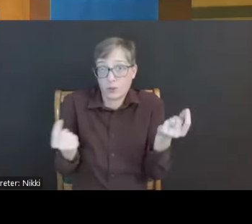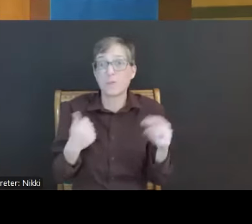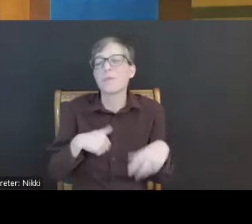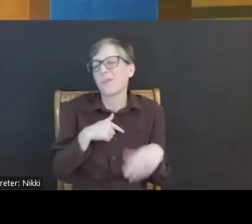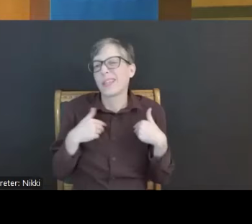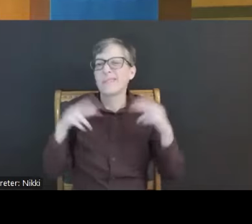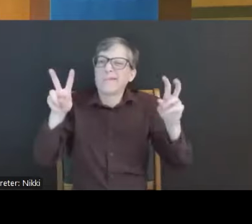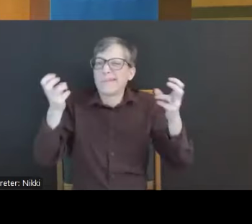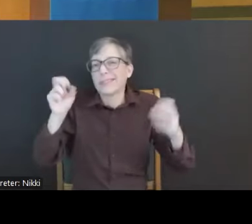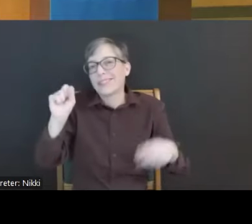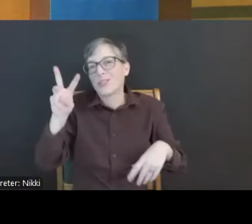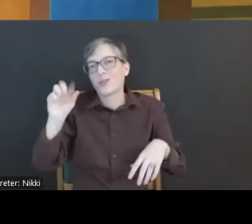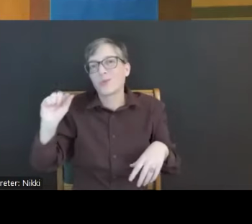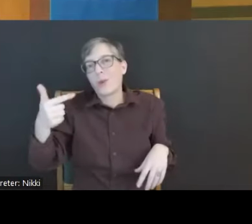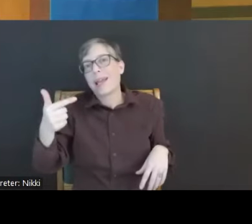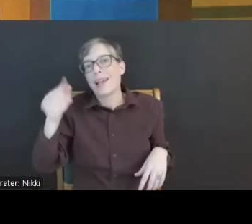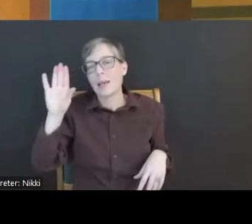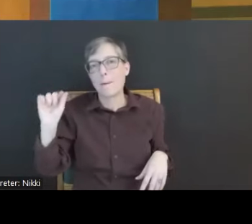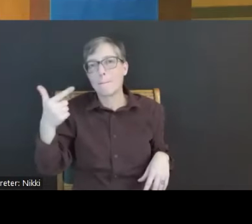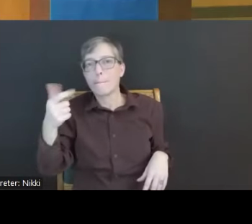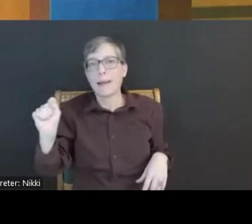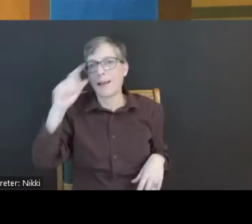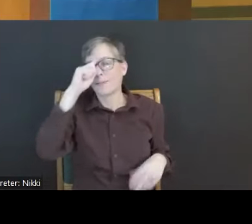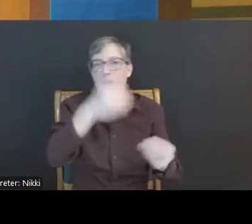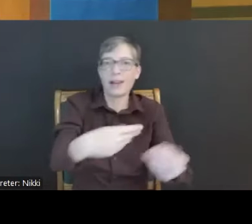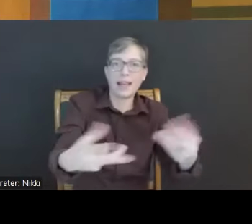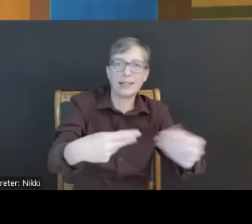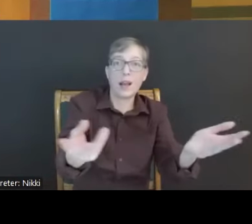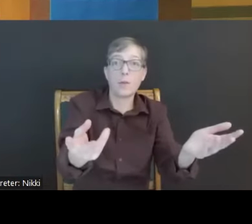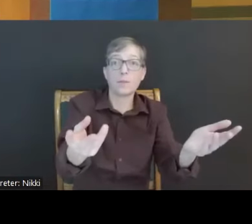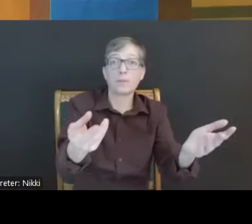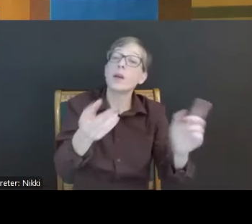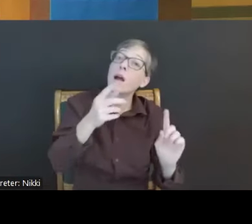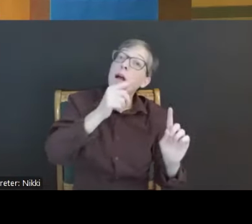our community um and just that's also building trust in our community as well right letting the